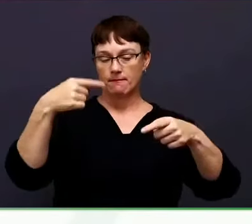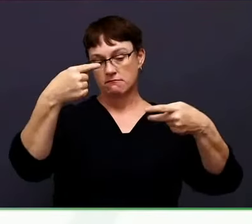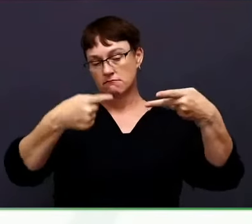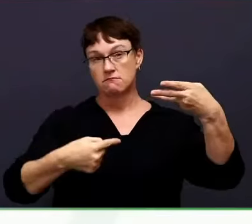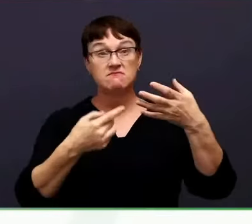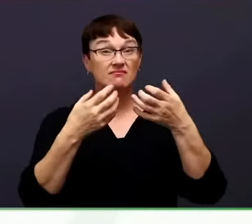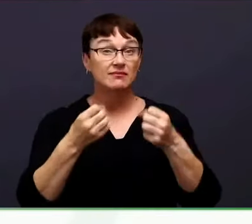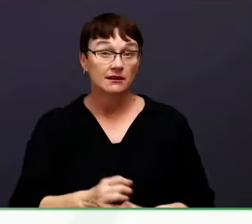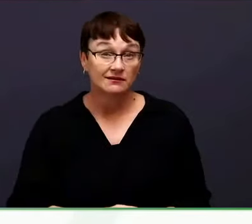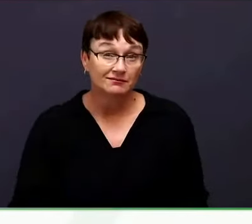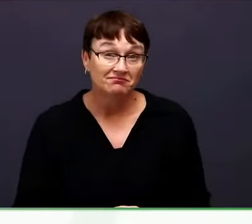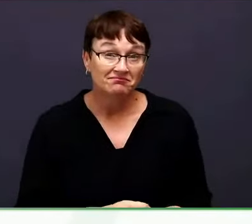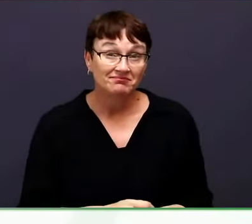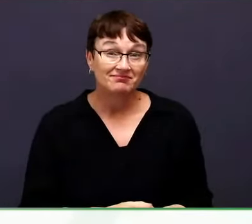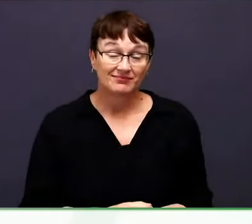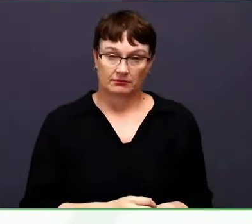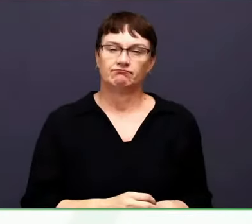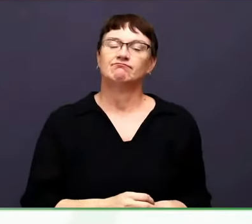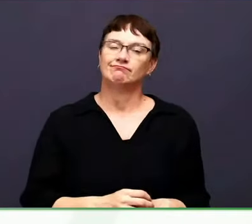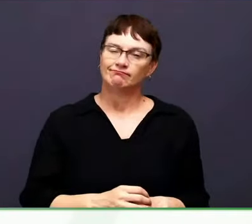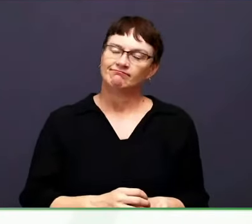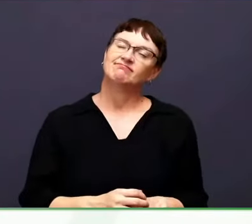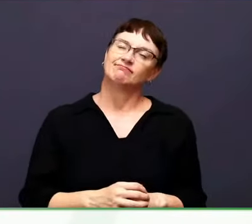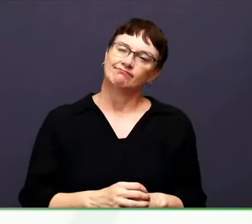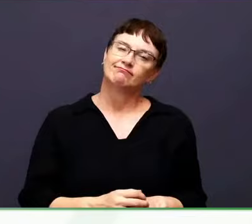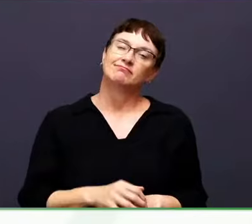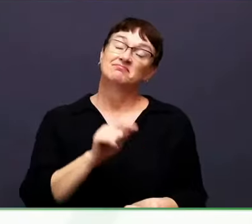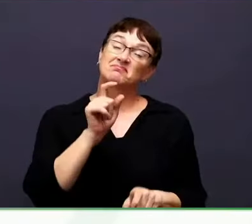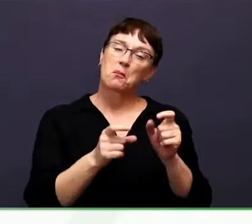Our group became famous.